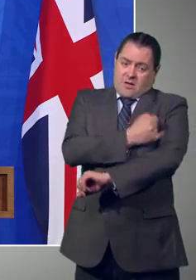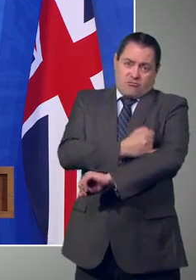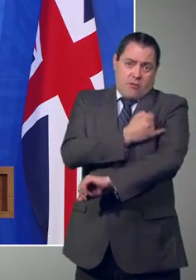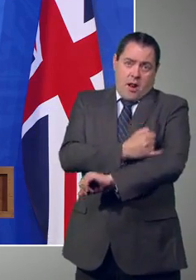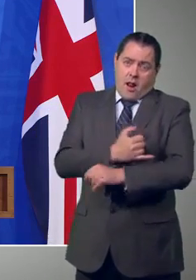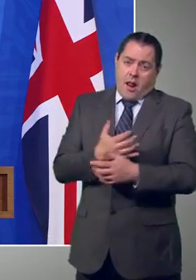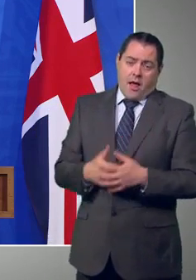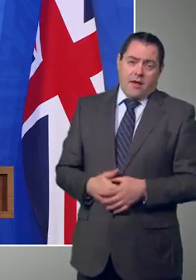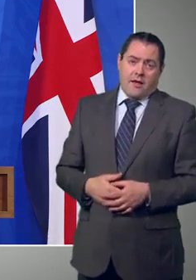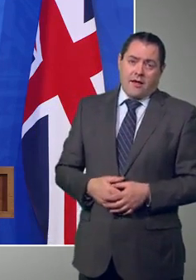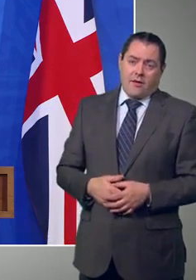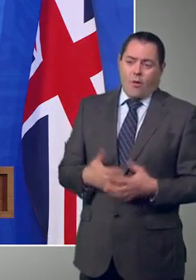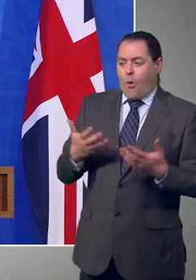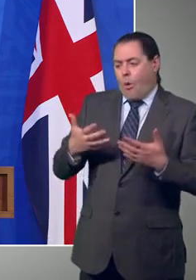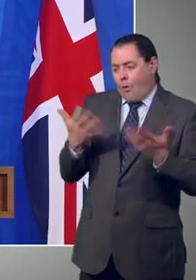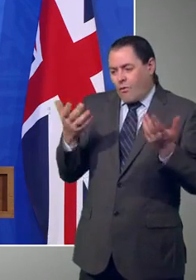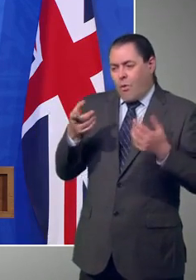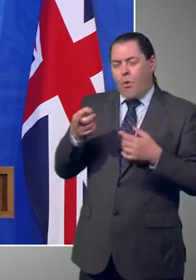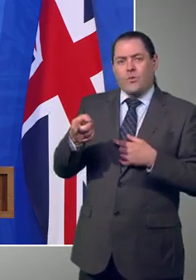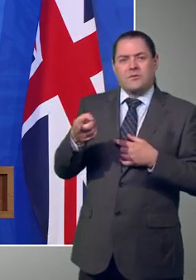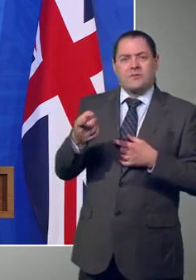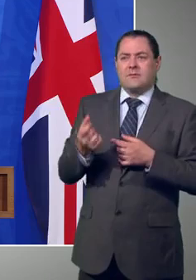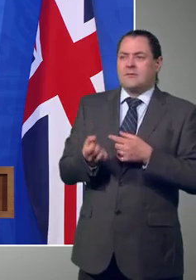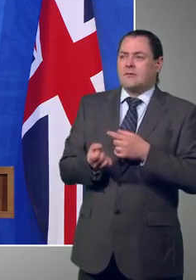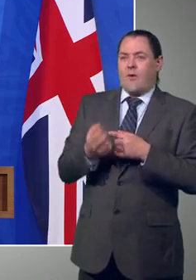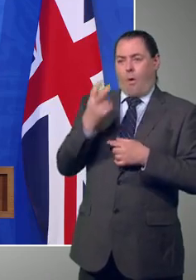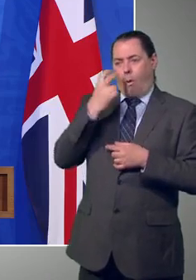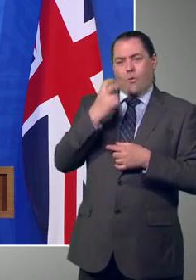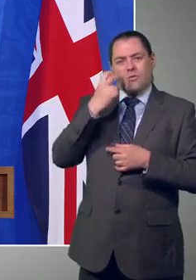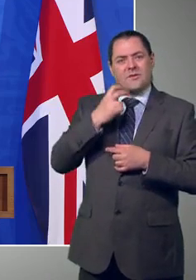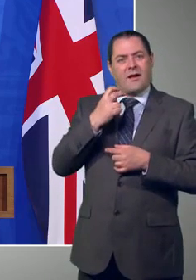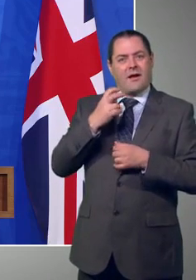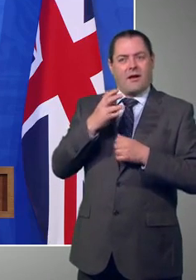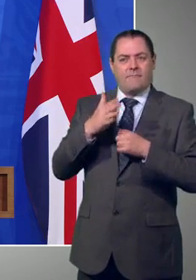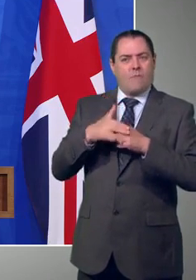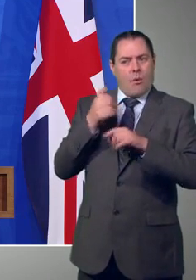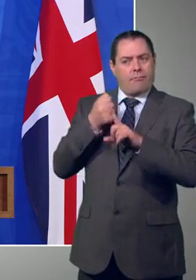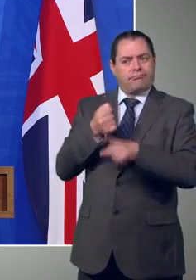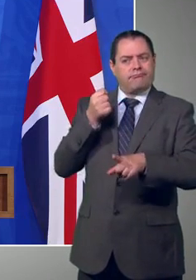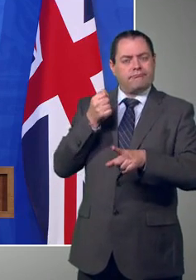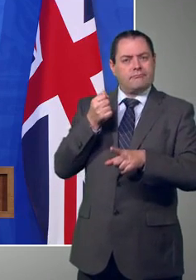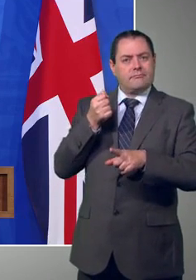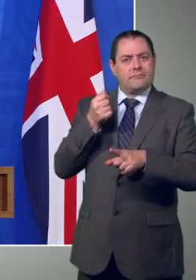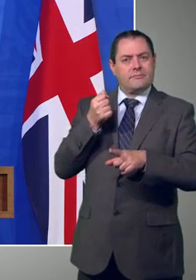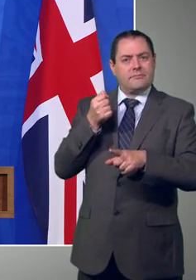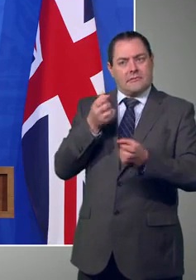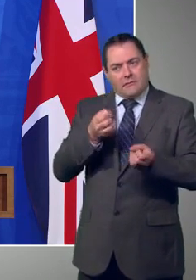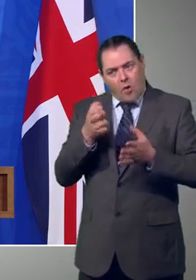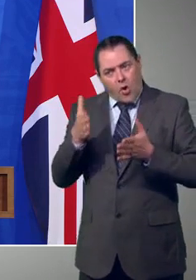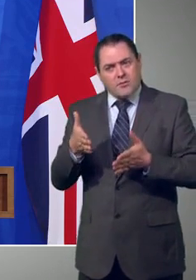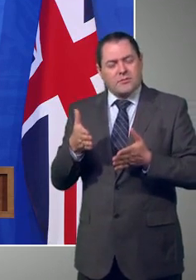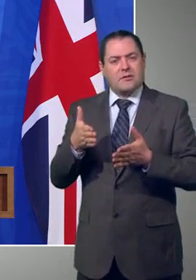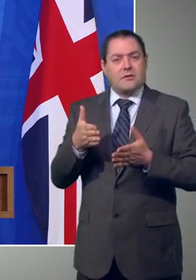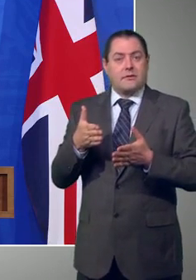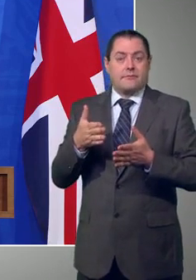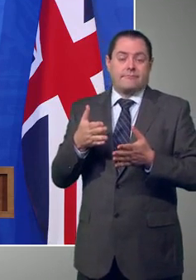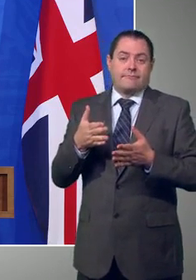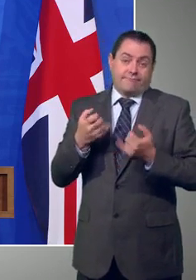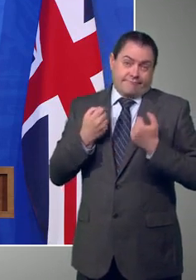nature it attacks and has more of an impact on older people